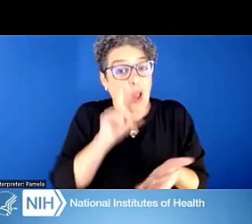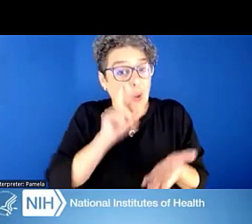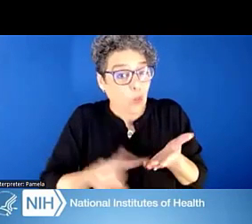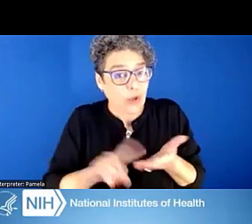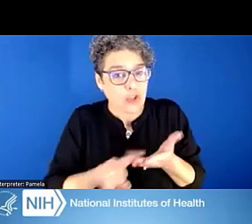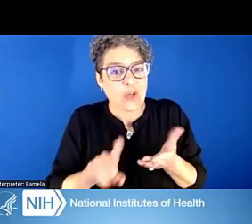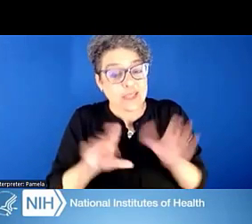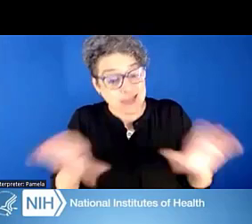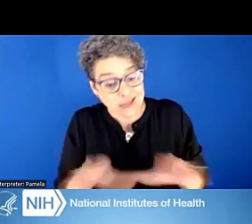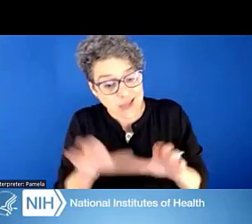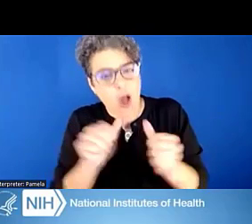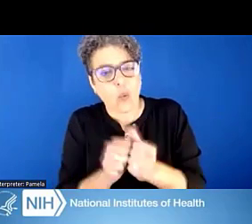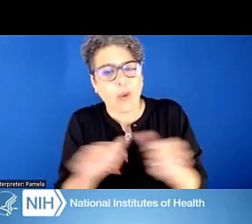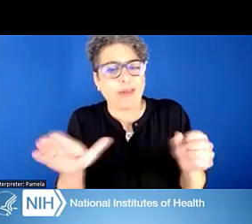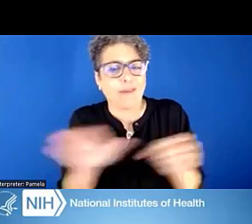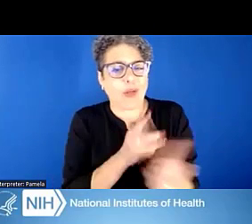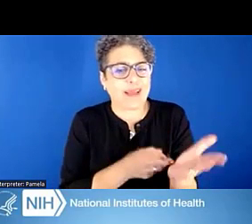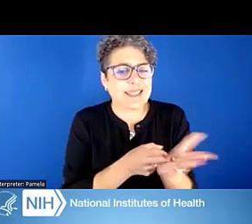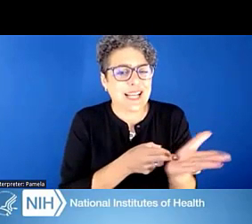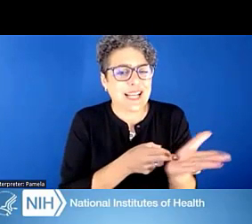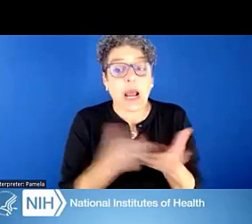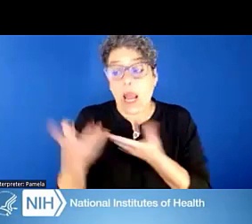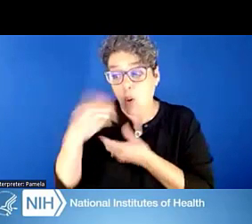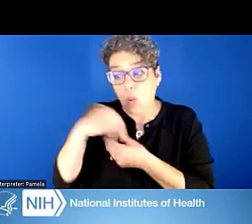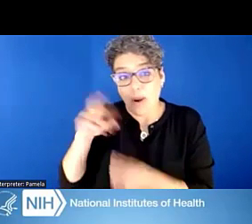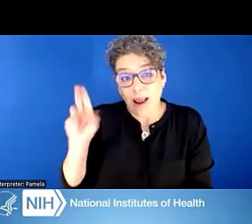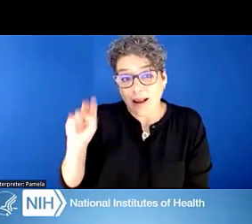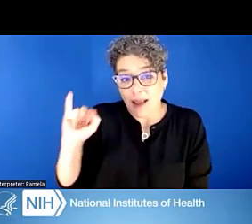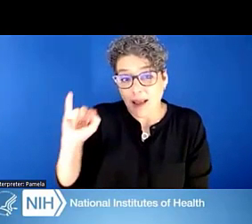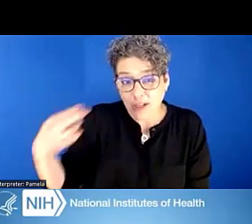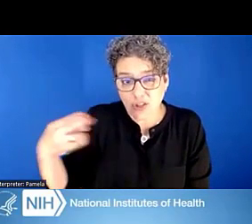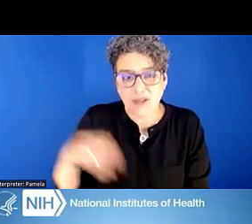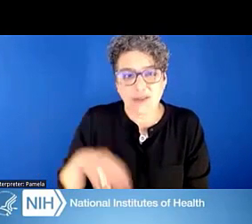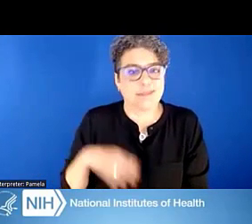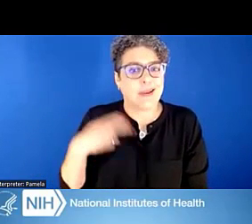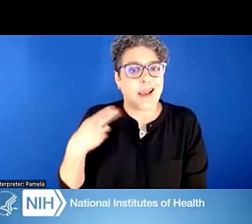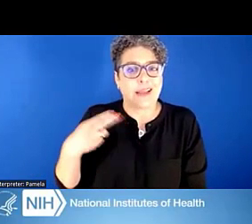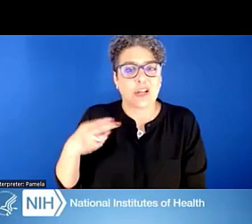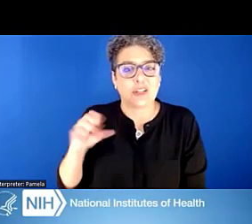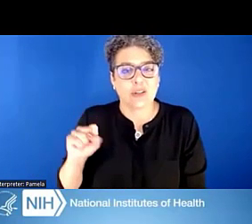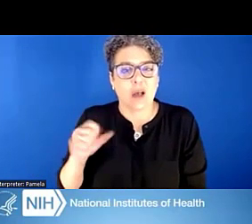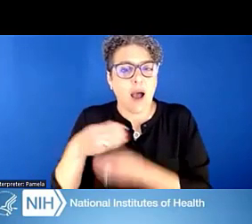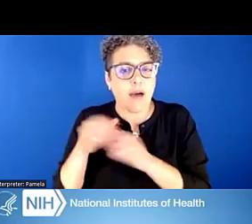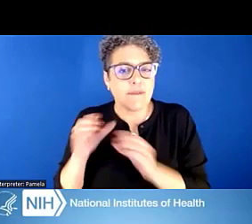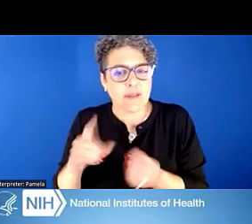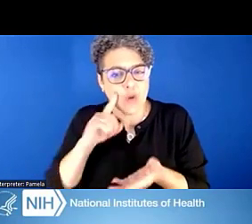That includes the NIH, the HHS Office of Research Integrity, universities